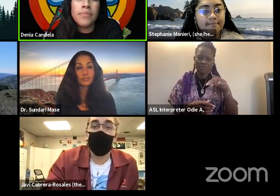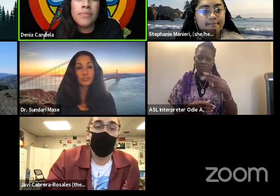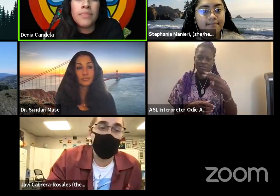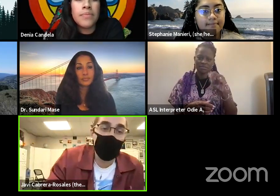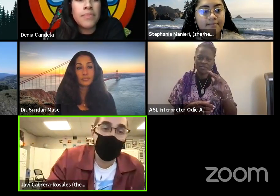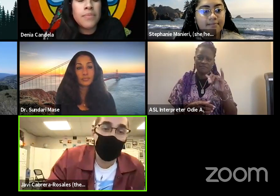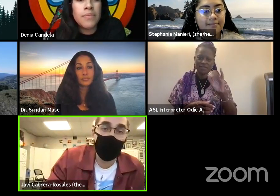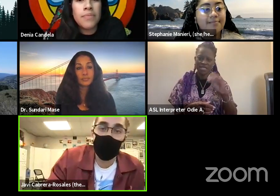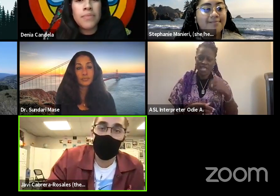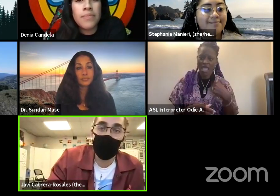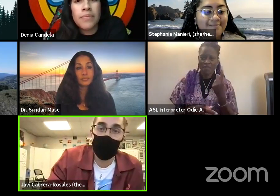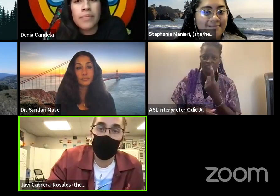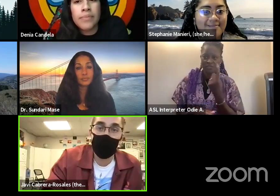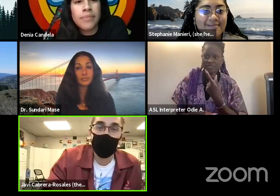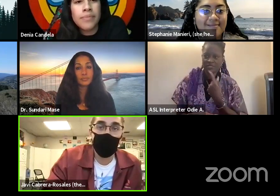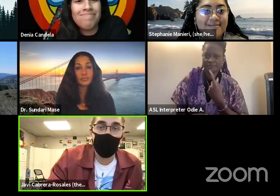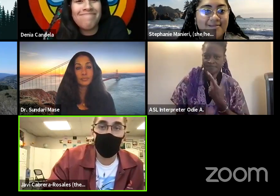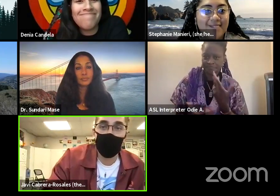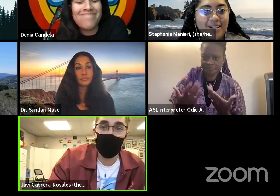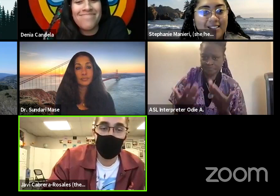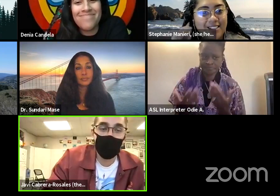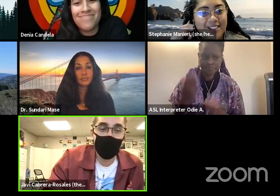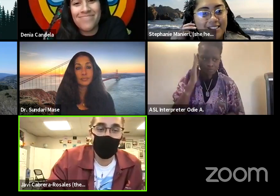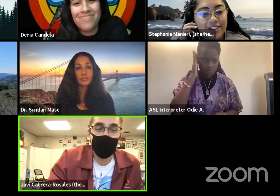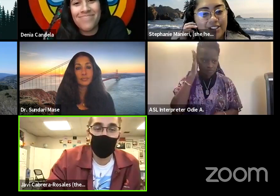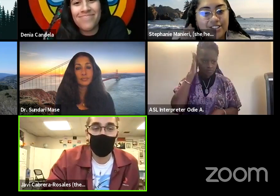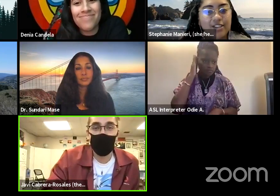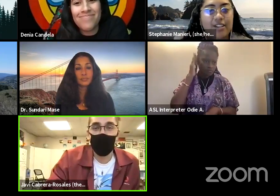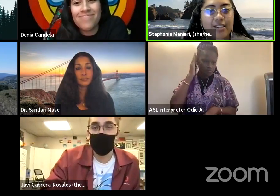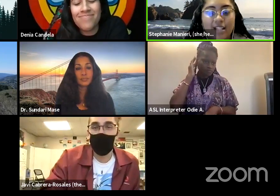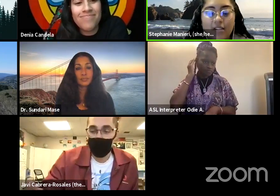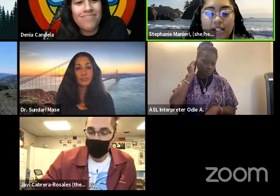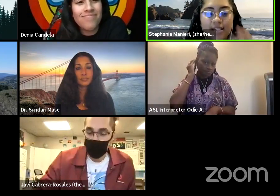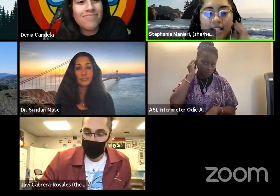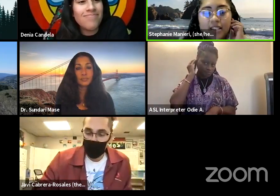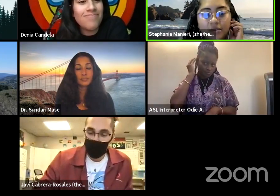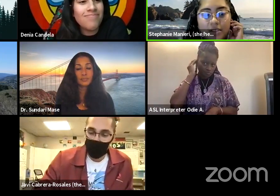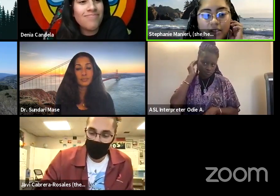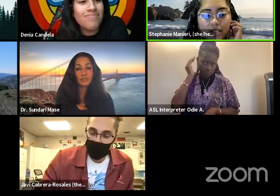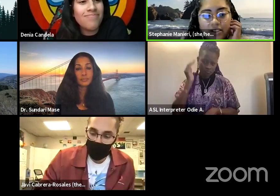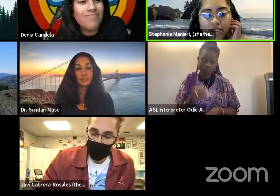Stephanie, please, I'll go after you. Sure. Thank you. That is a really great question.